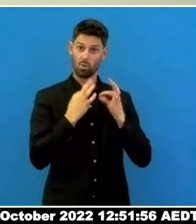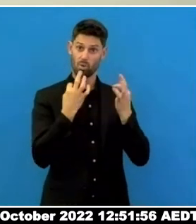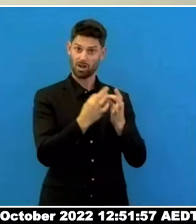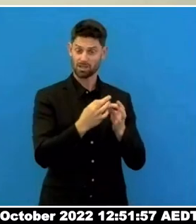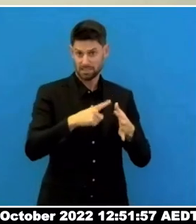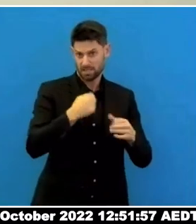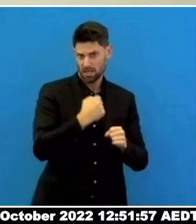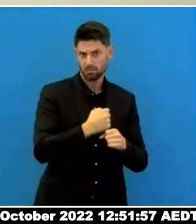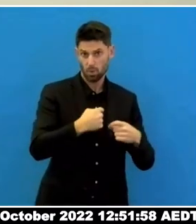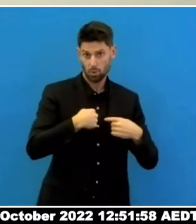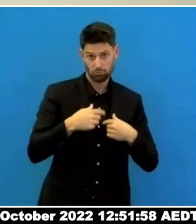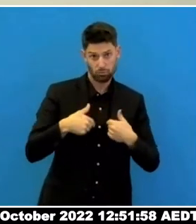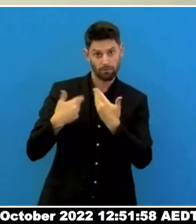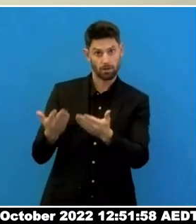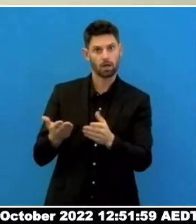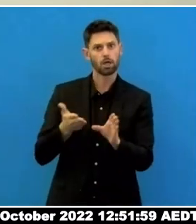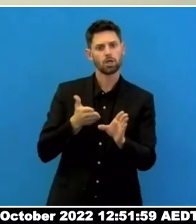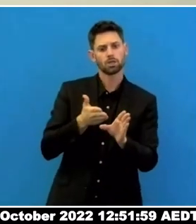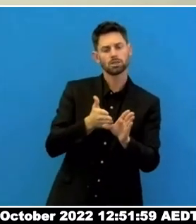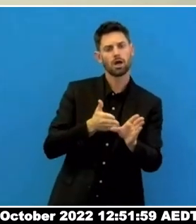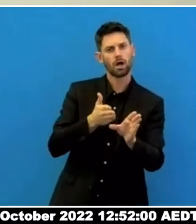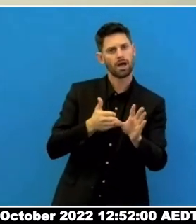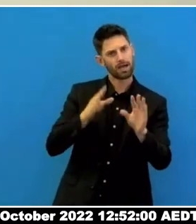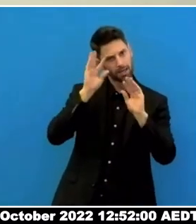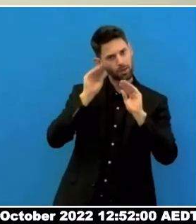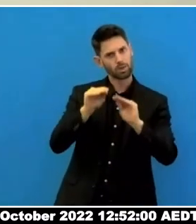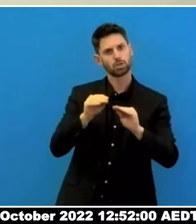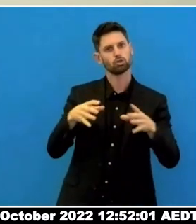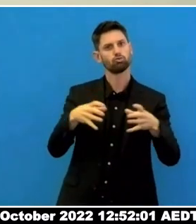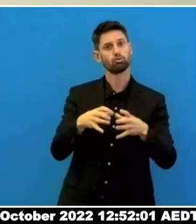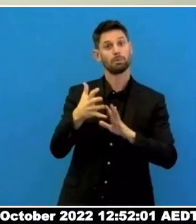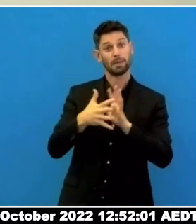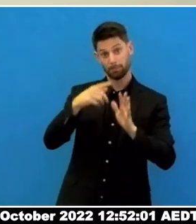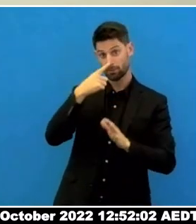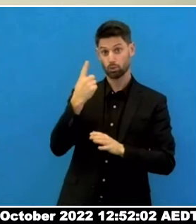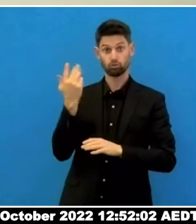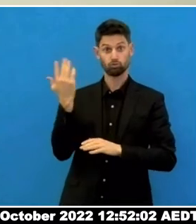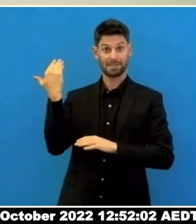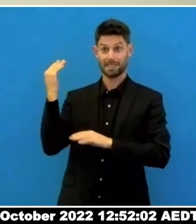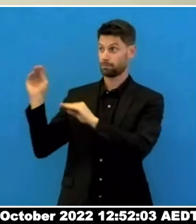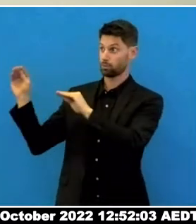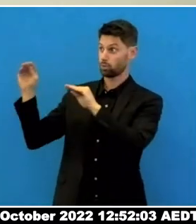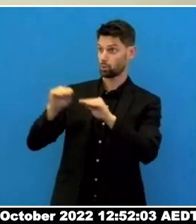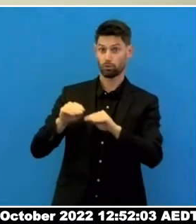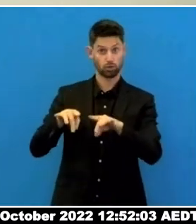Provides, for example, psycho education groups or classes to people who are newly arrived in accessible locations,